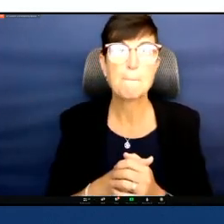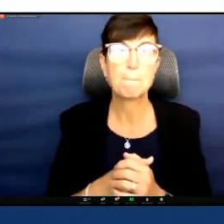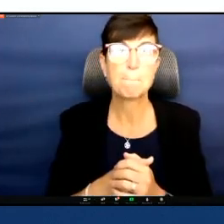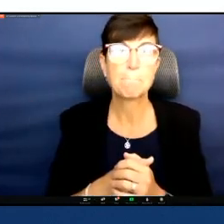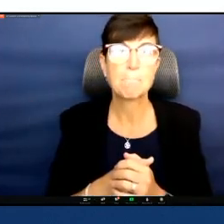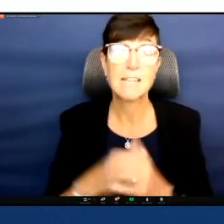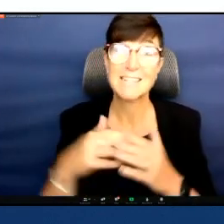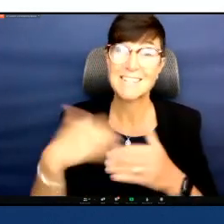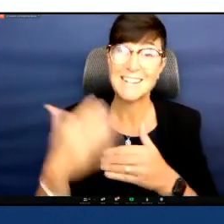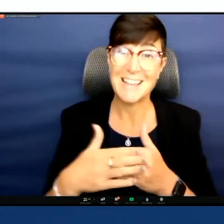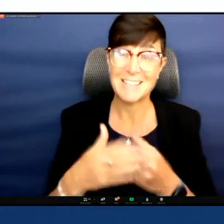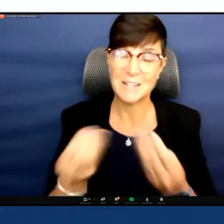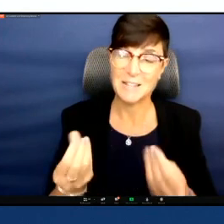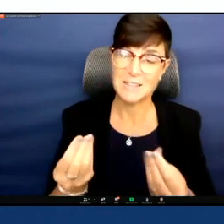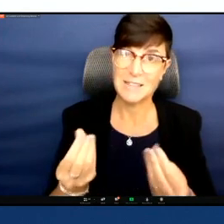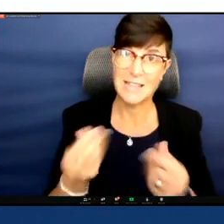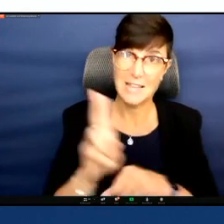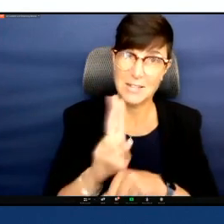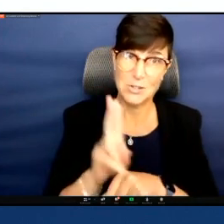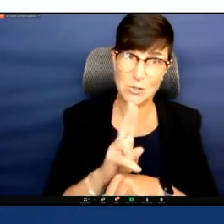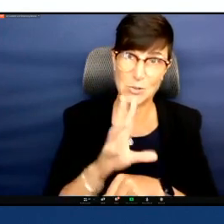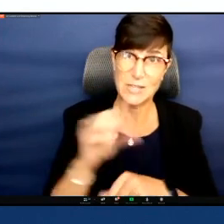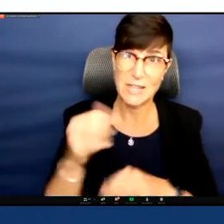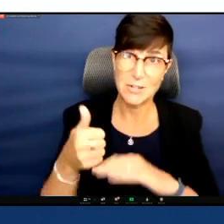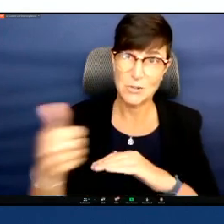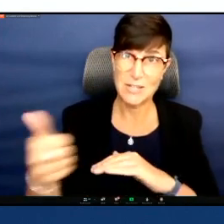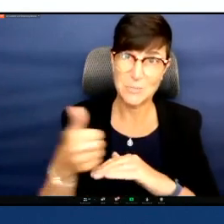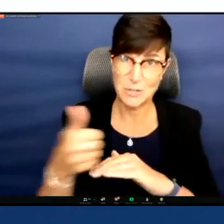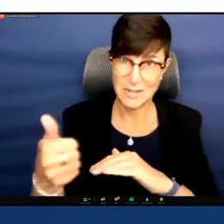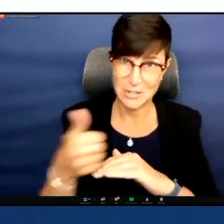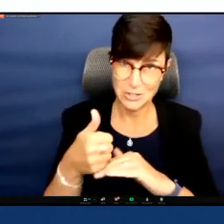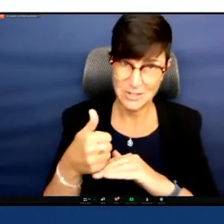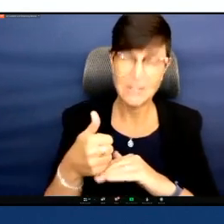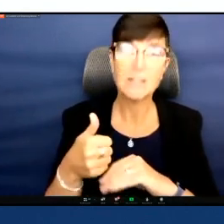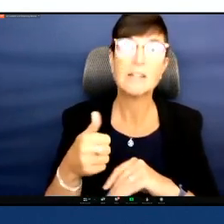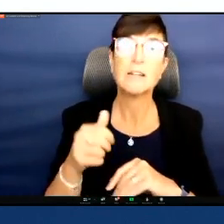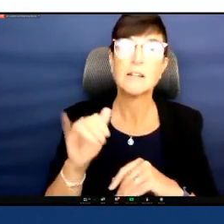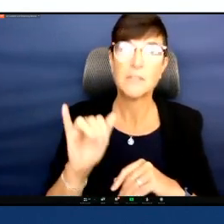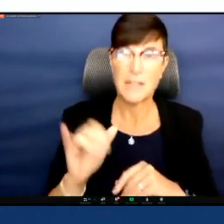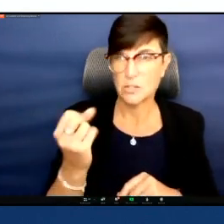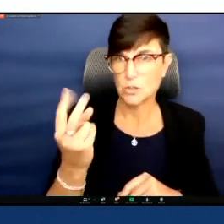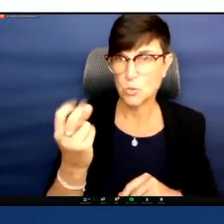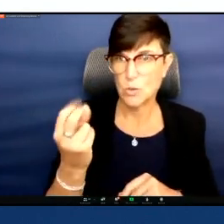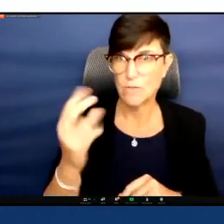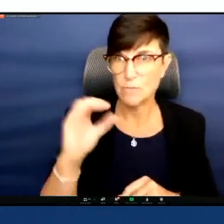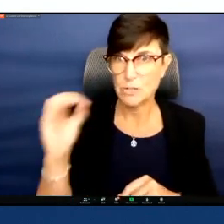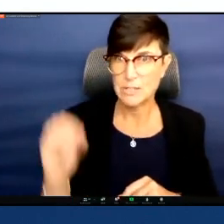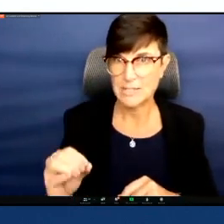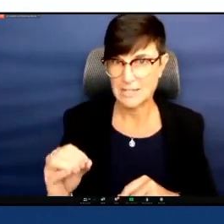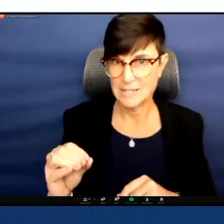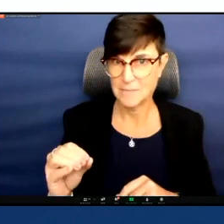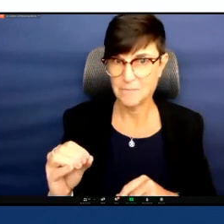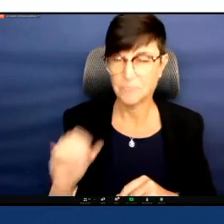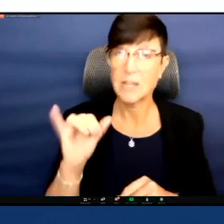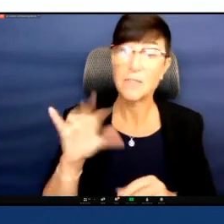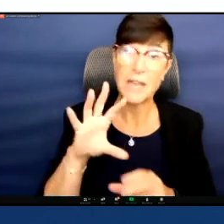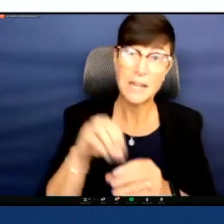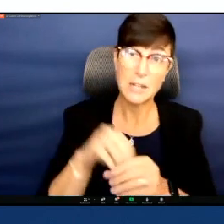and transportation. 812 million or 12% of the budget. And that includes departments and programs like planning,